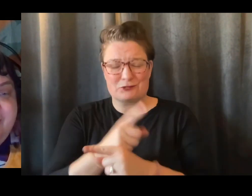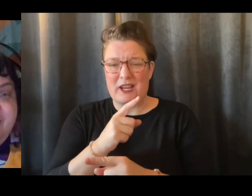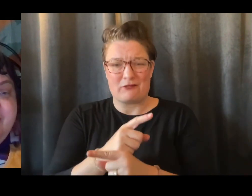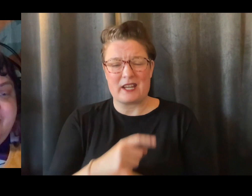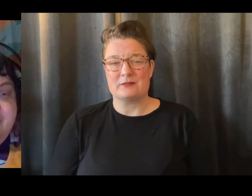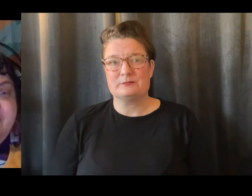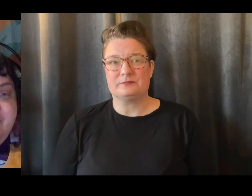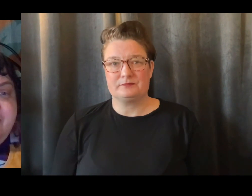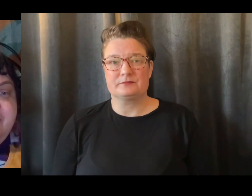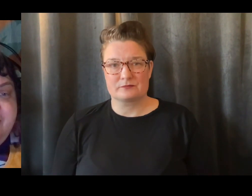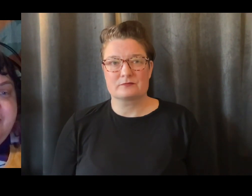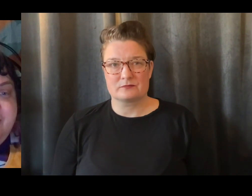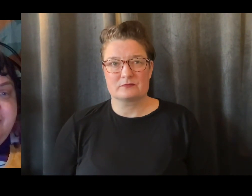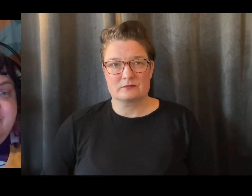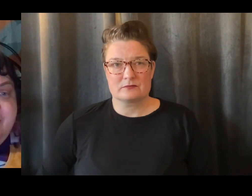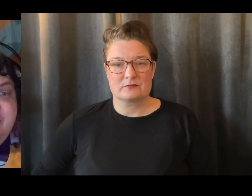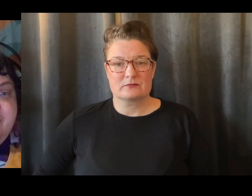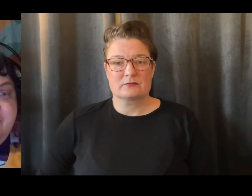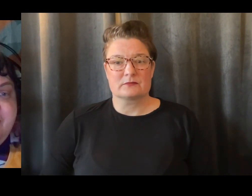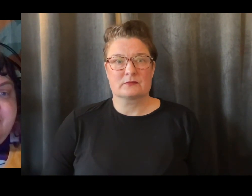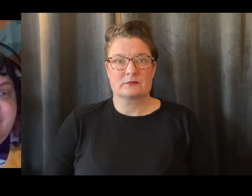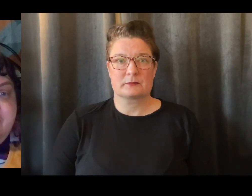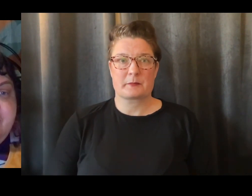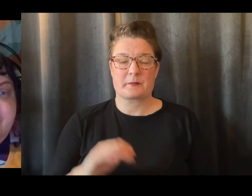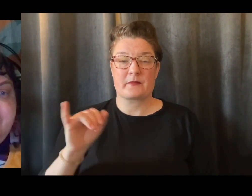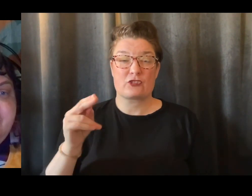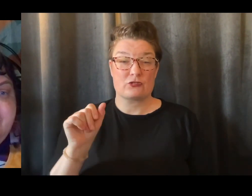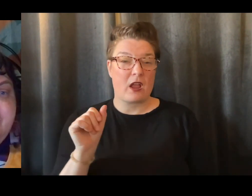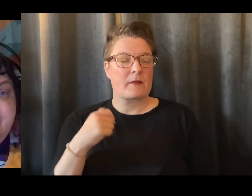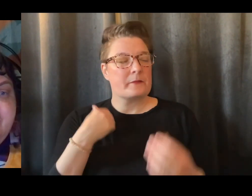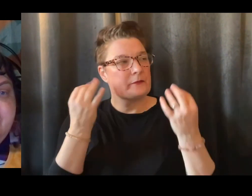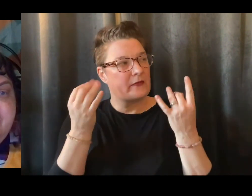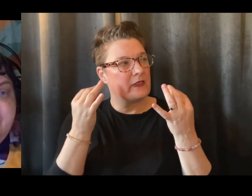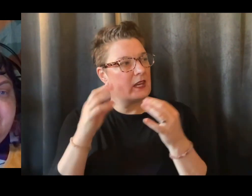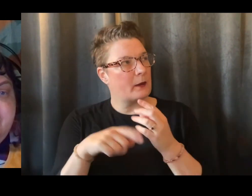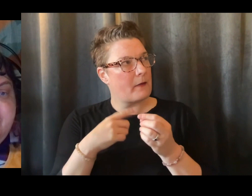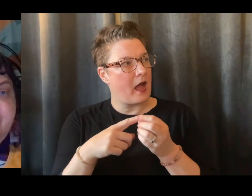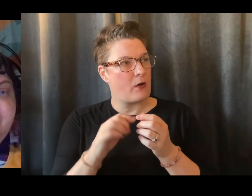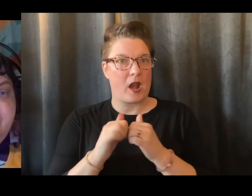Jna: One of, um, thinking about how do I, how do we identify, can our people see